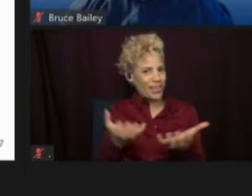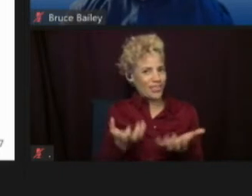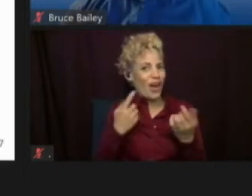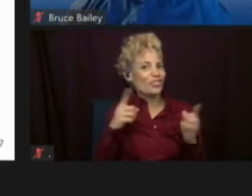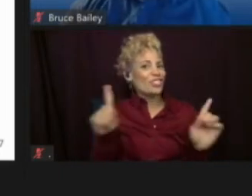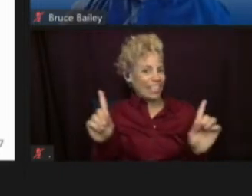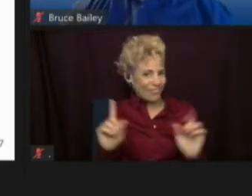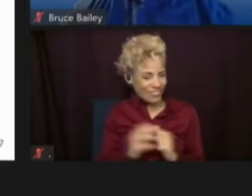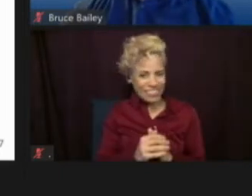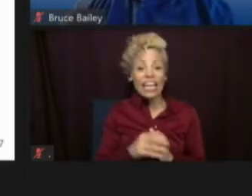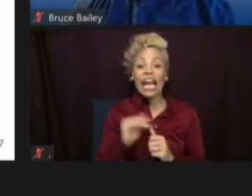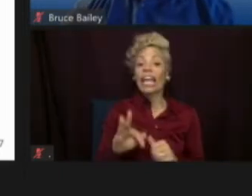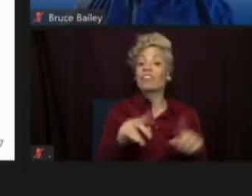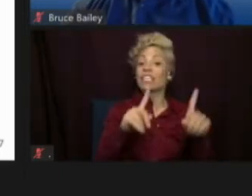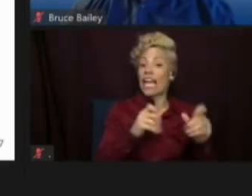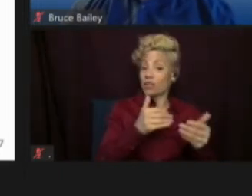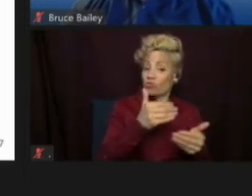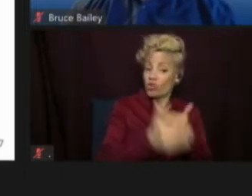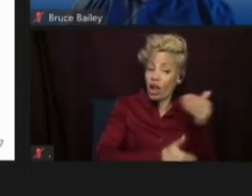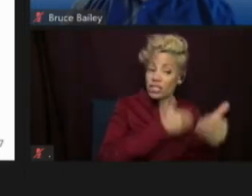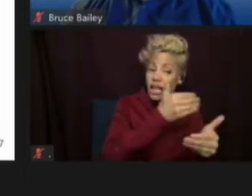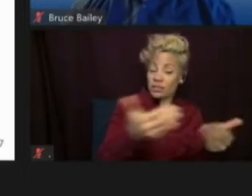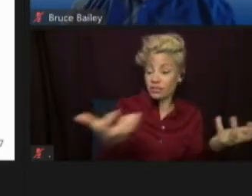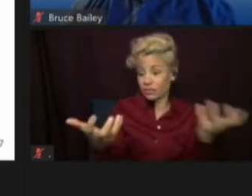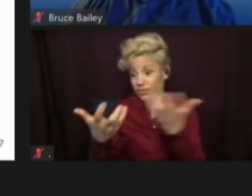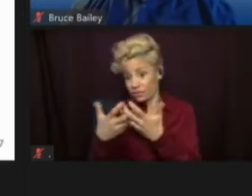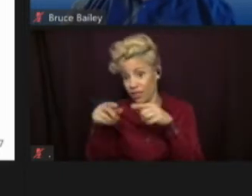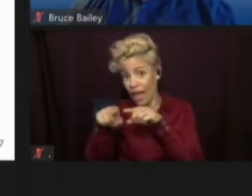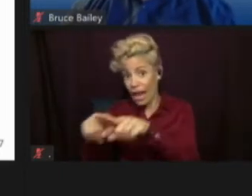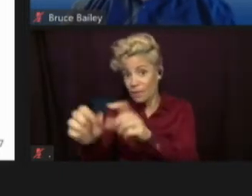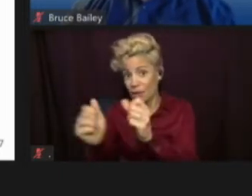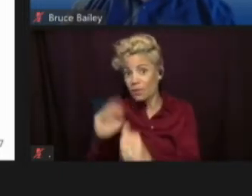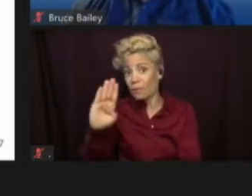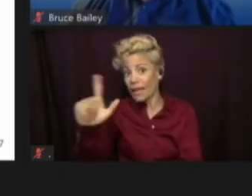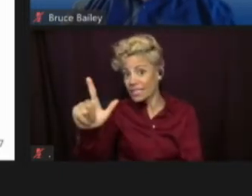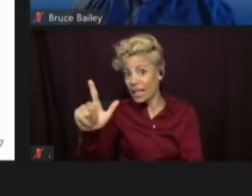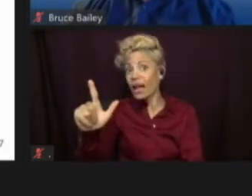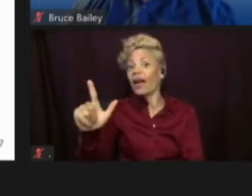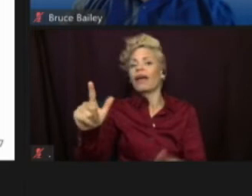with the ICT testing baseline, they will produce consistent test results